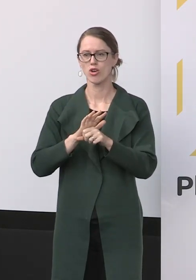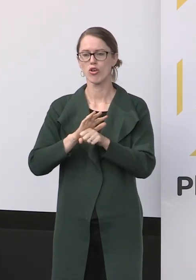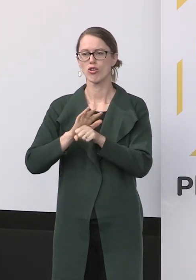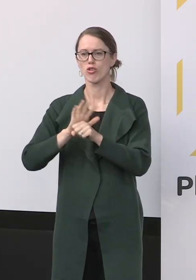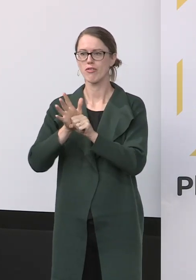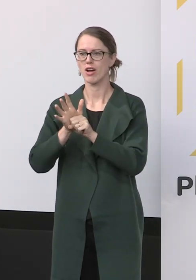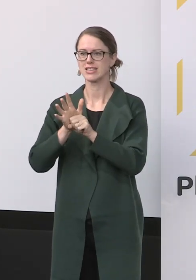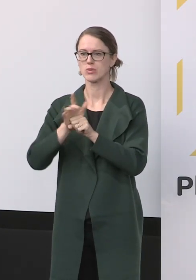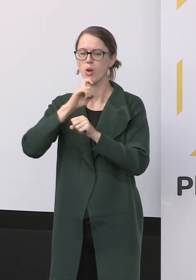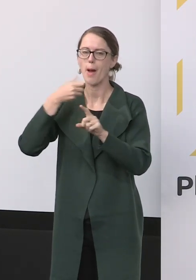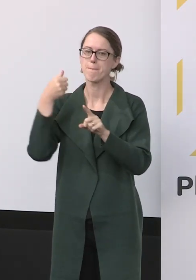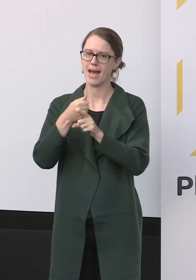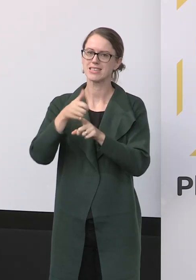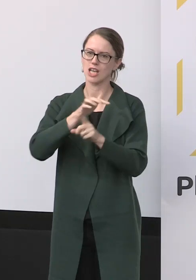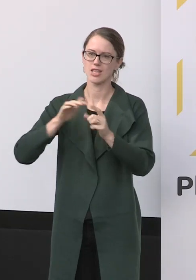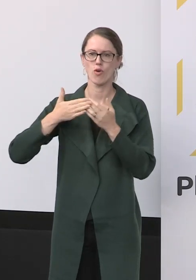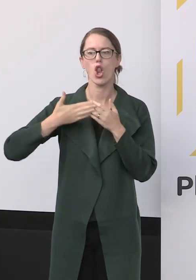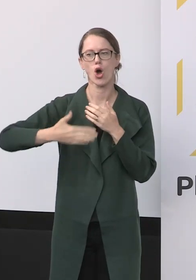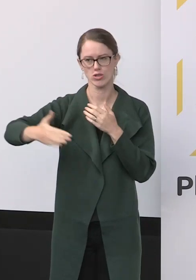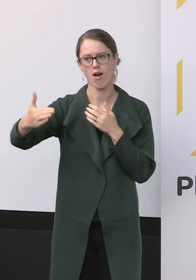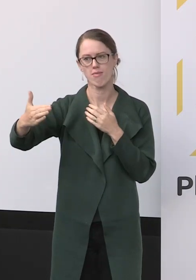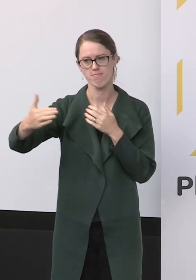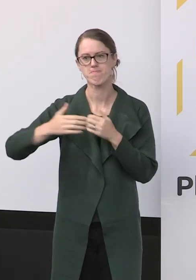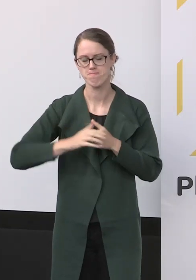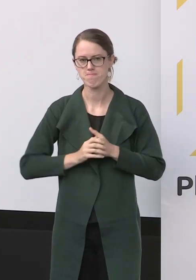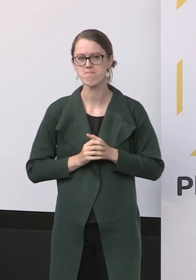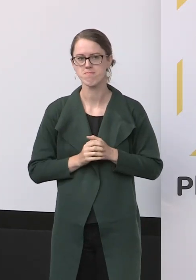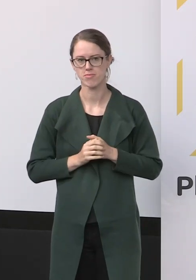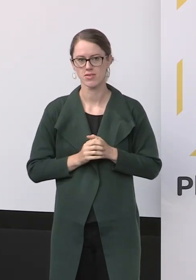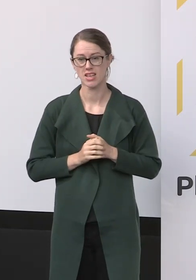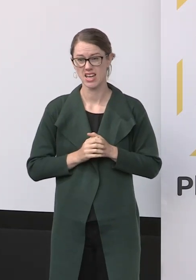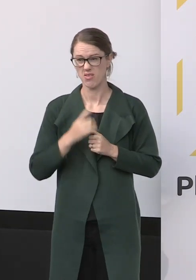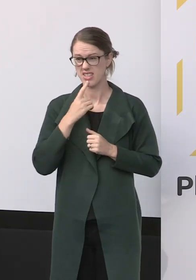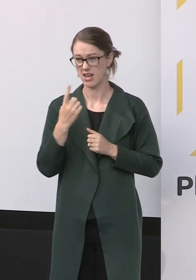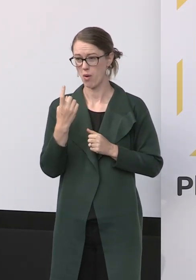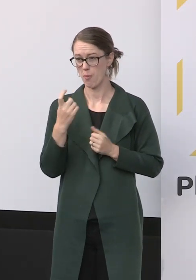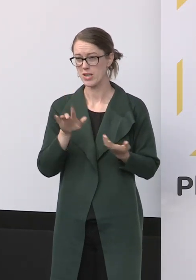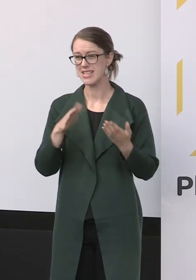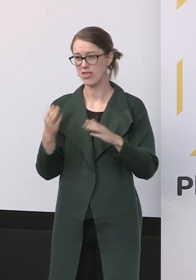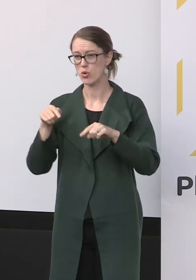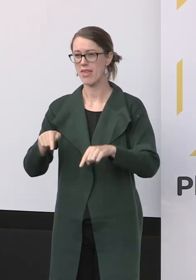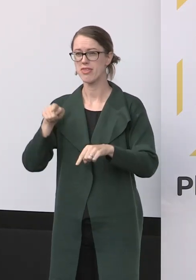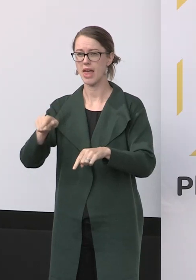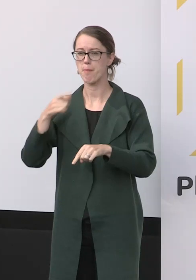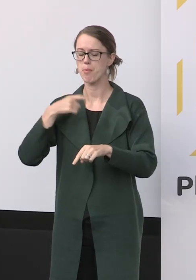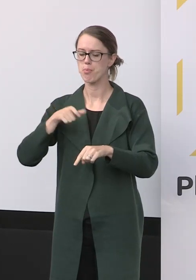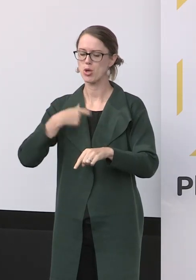As we've said before, this virus has a long tail. I think one could